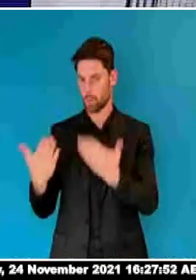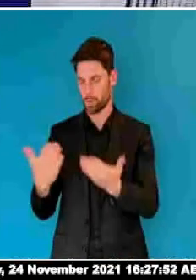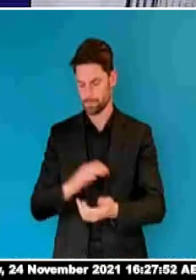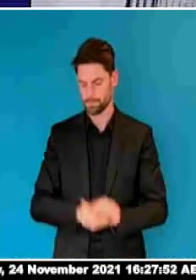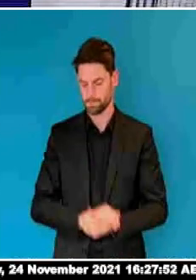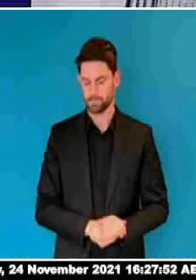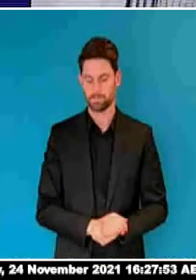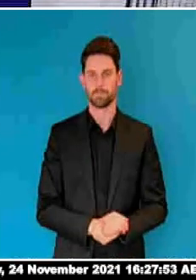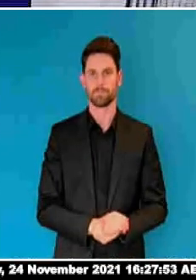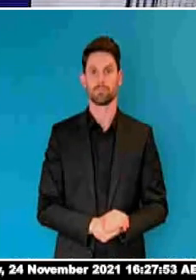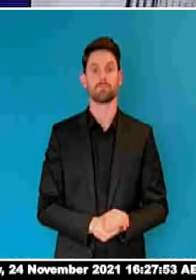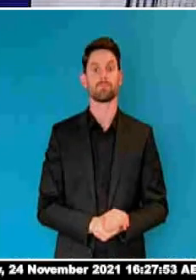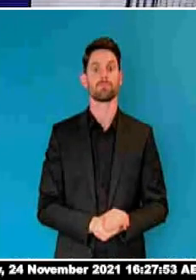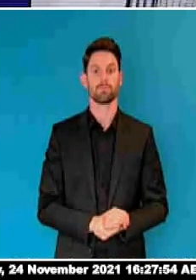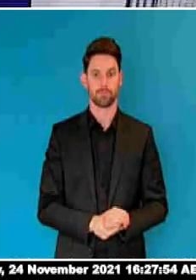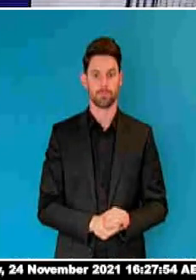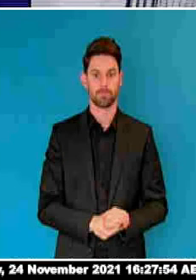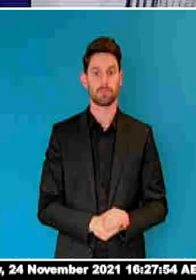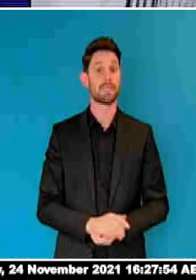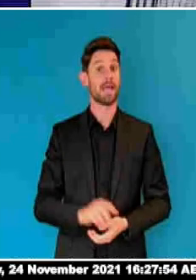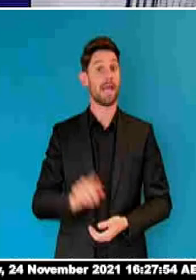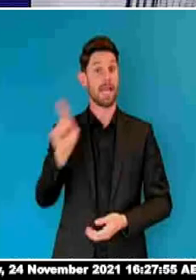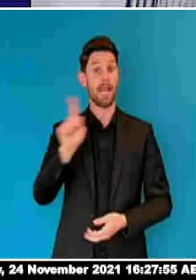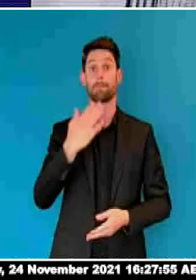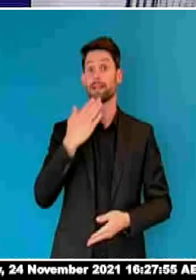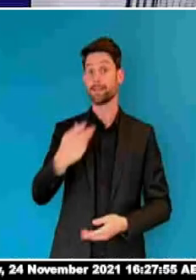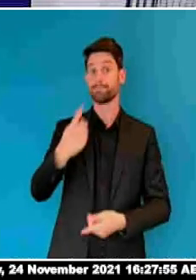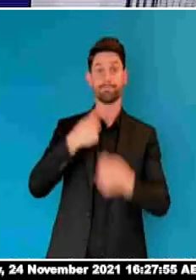Could we very briefly indicate what is to happen tomorrow?